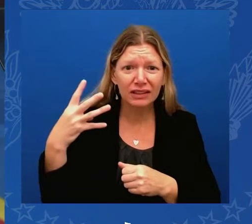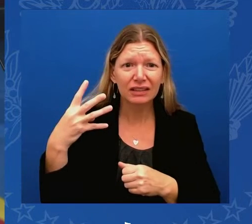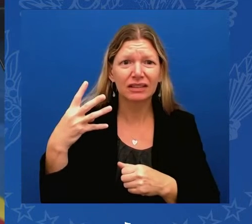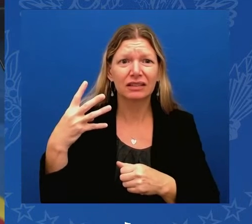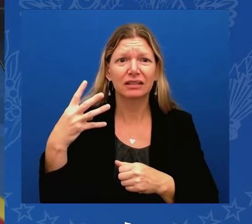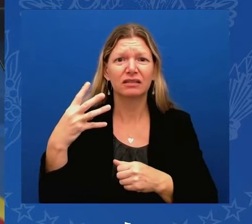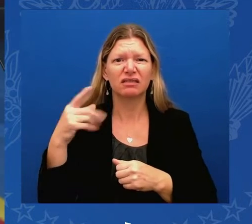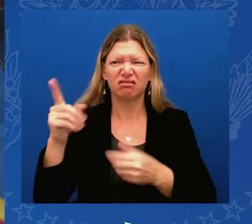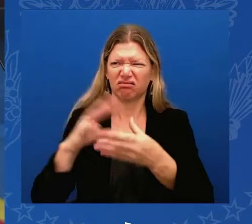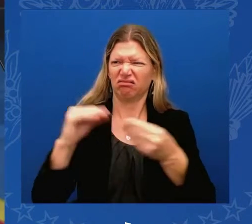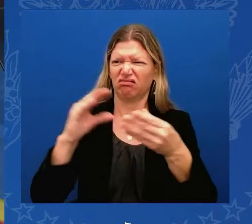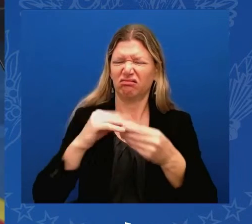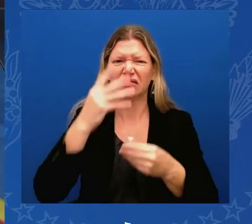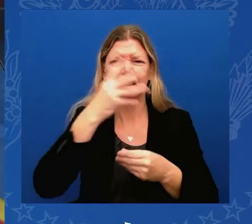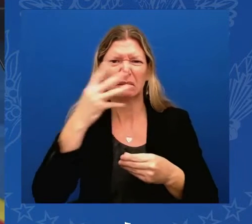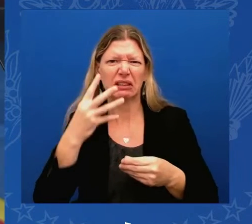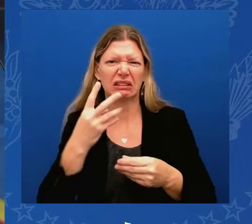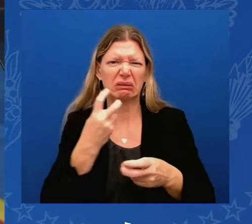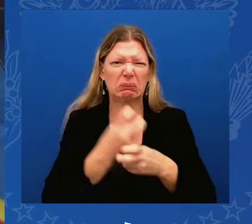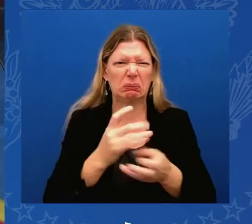like the Grand Wizard and fascists said in the past.